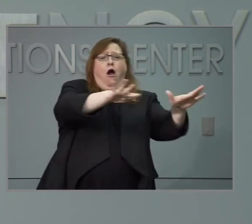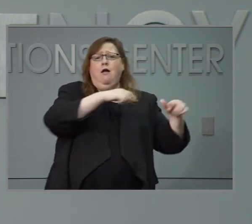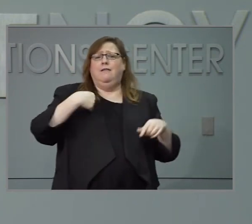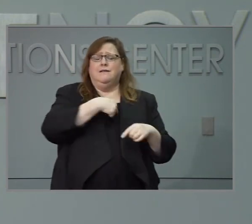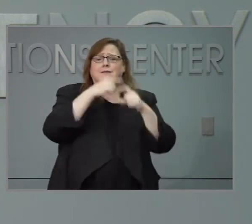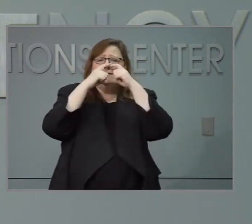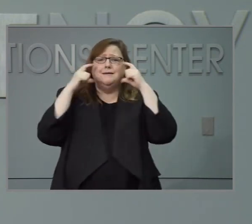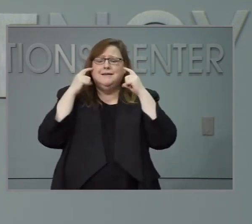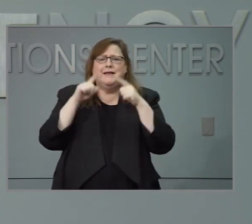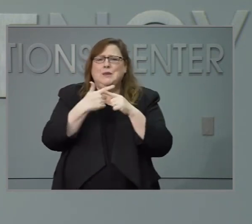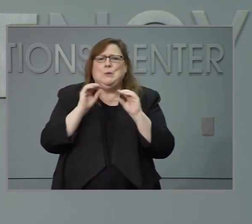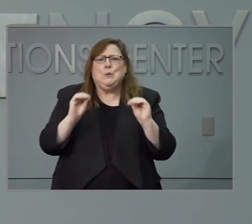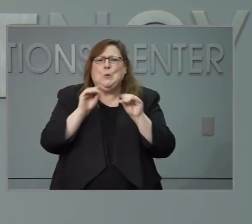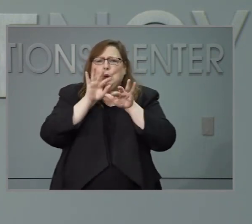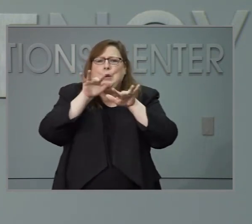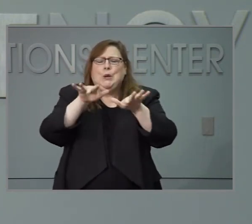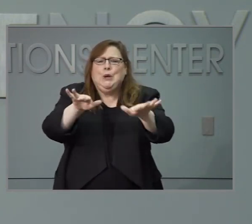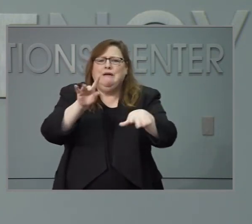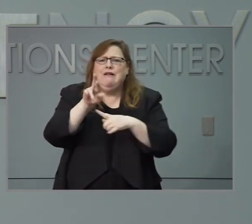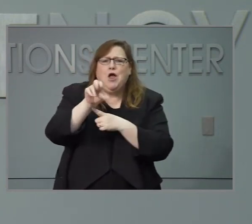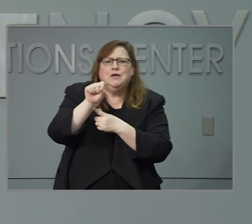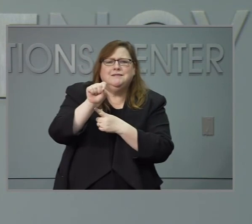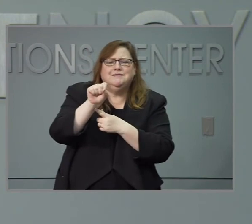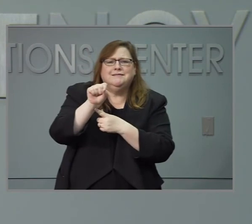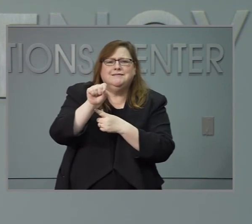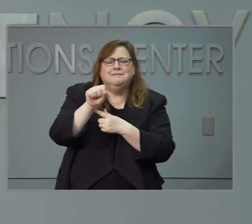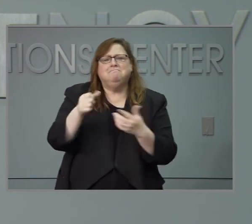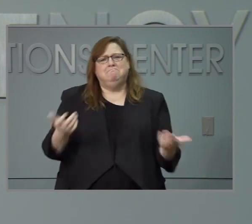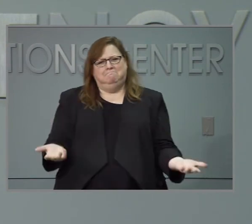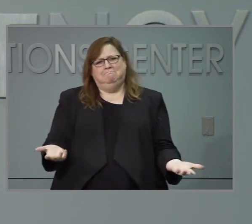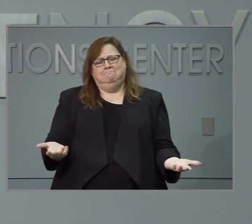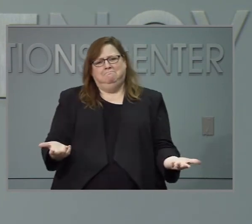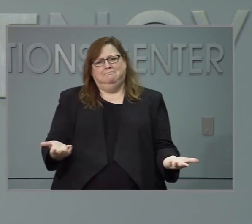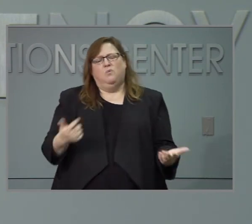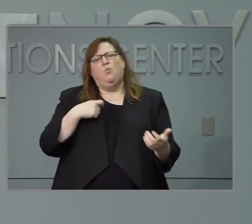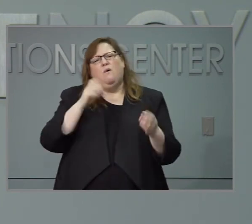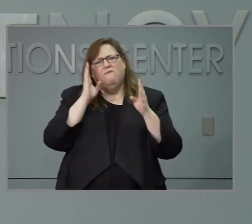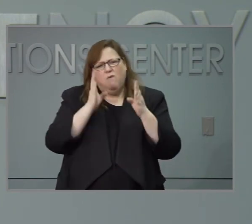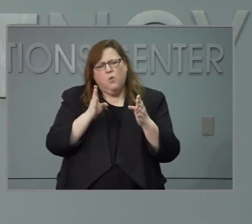MANDAR A LOS HIJOS A LAS ESCUELAS PRIVADAS. LA CARRERA